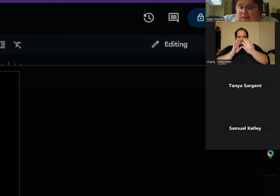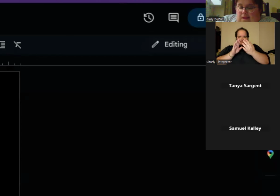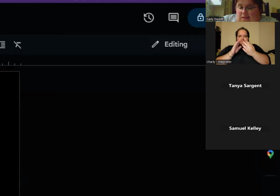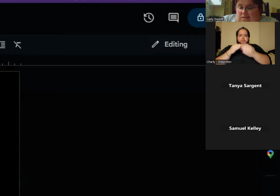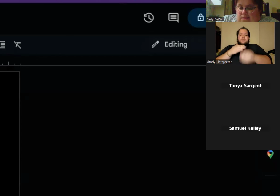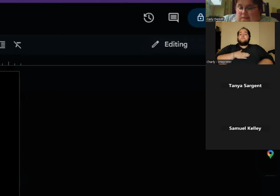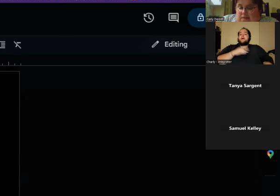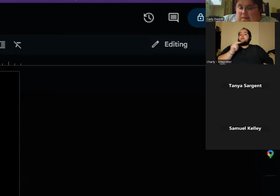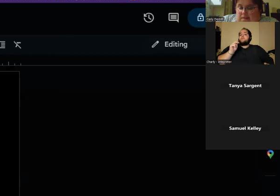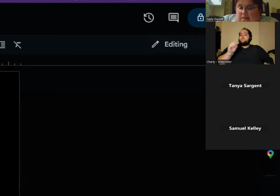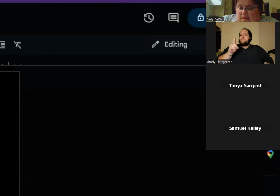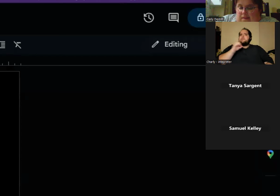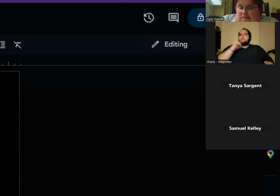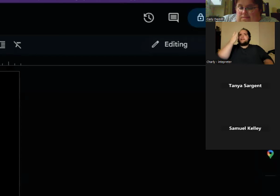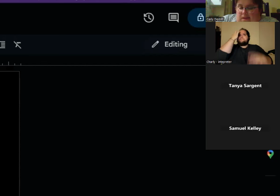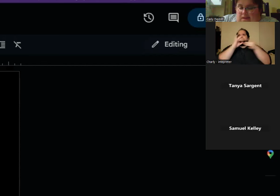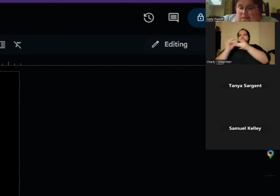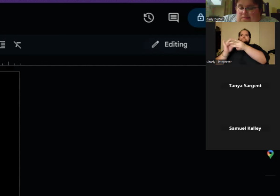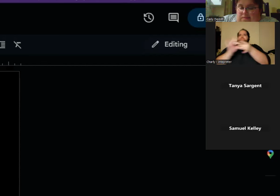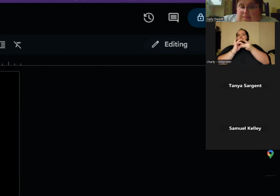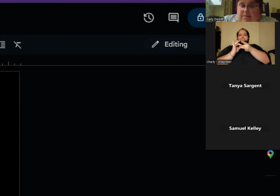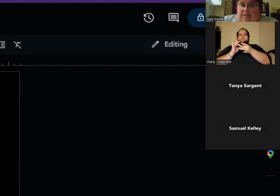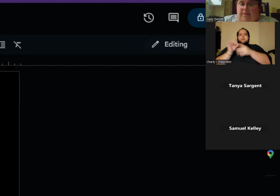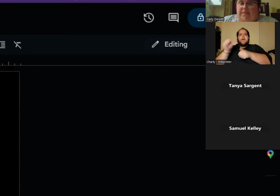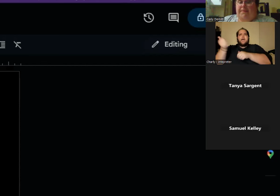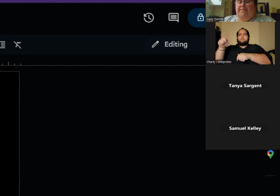connections in ways that others may not. To me, everything is connected and